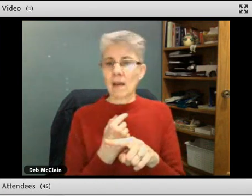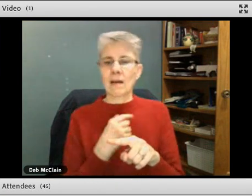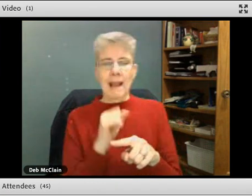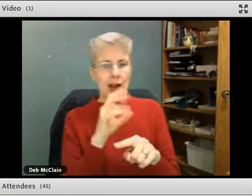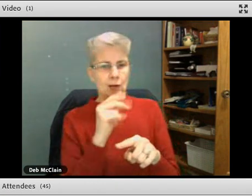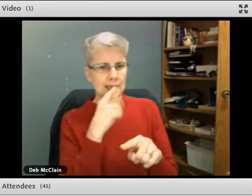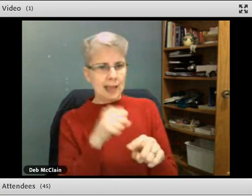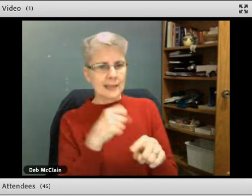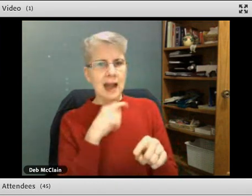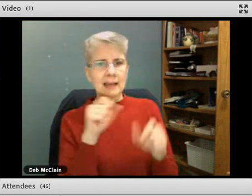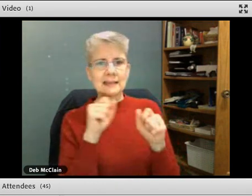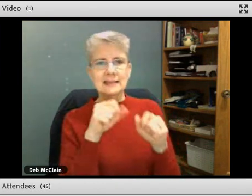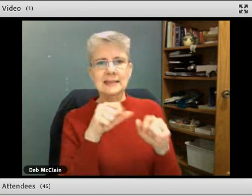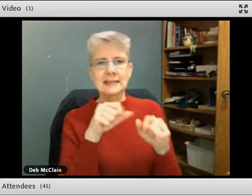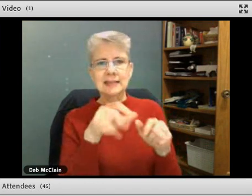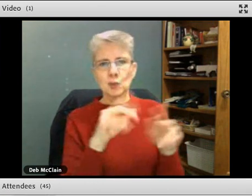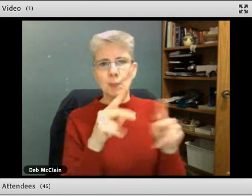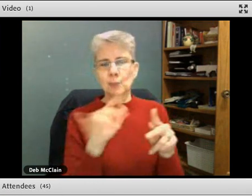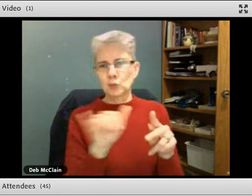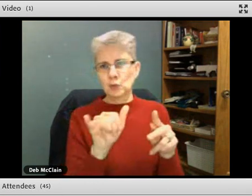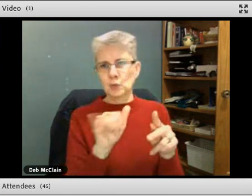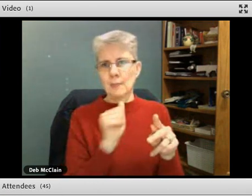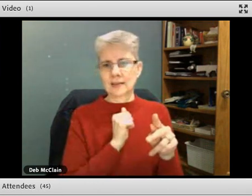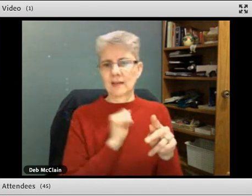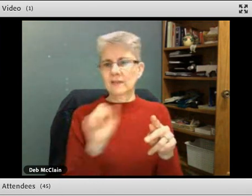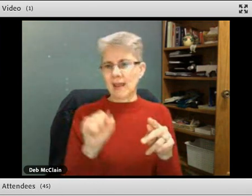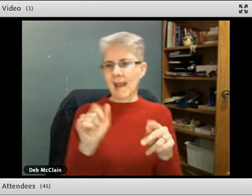Okay, yep, you'll get a copy, a PDF, of the slides.